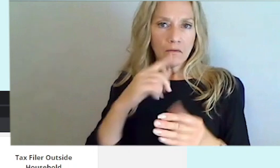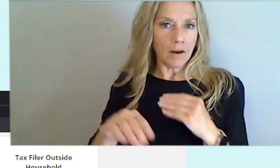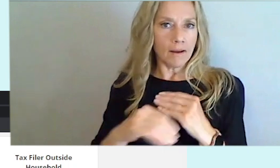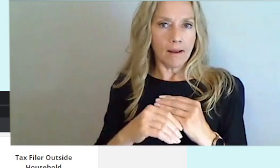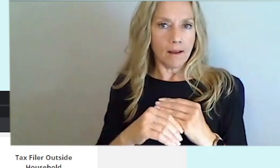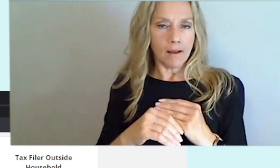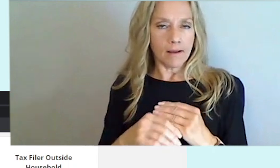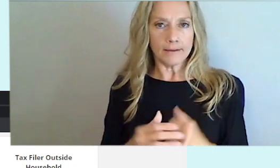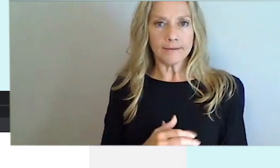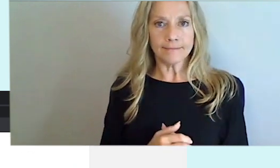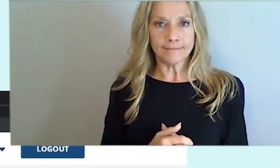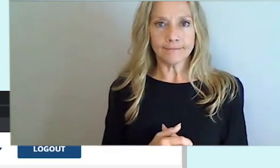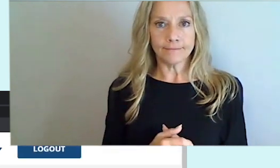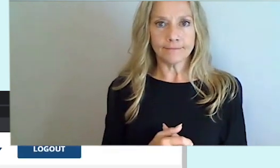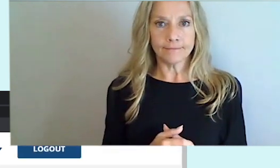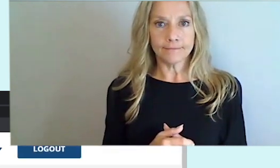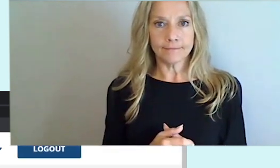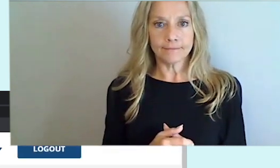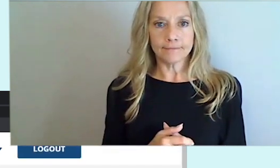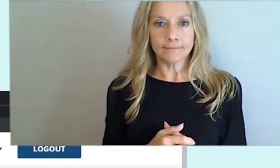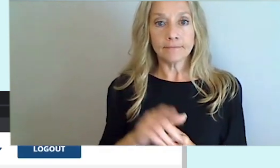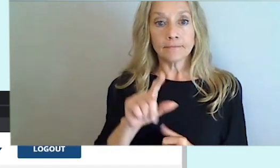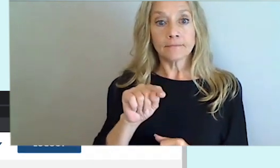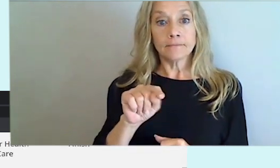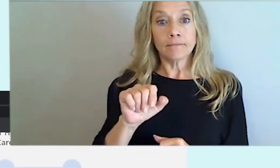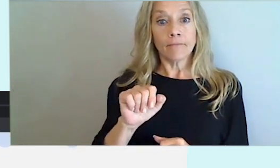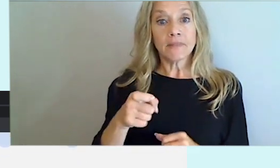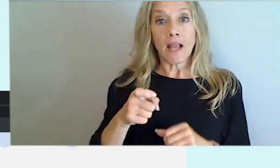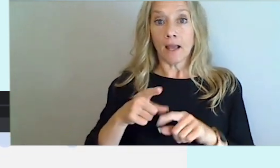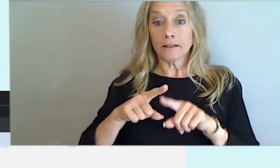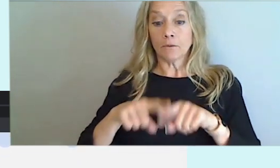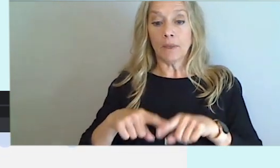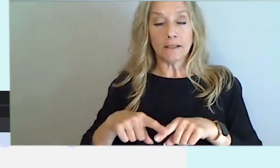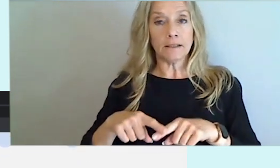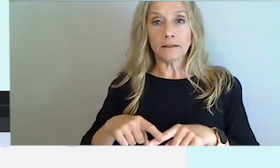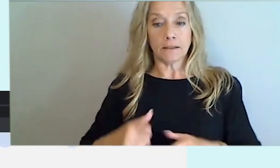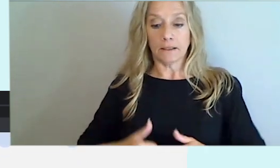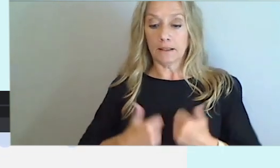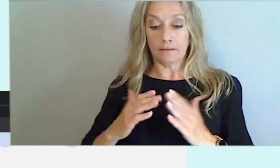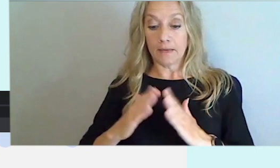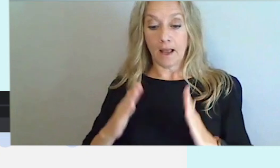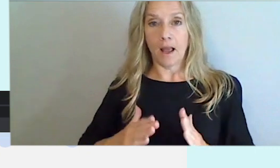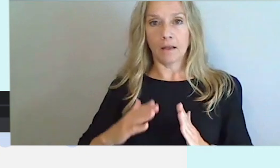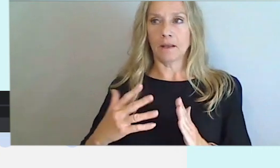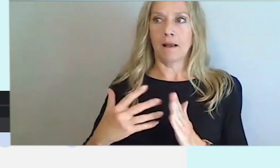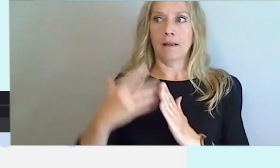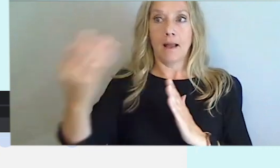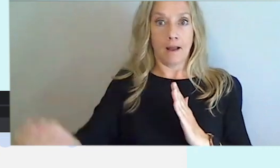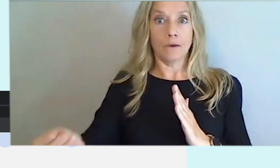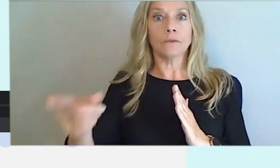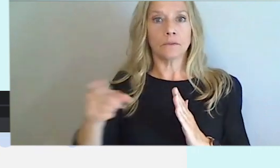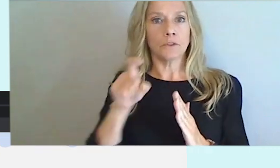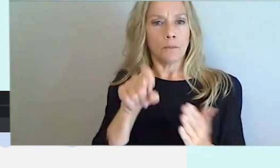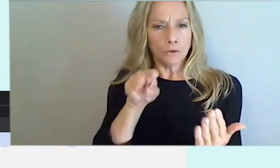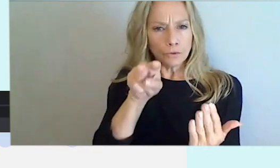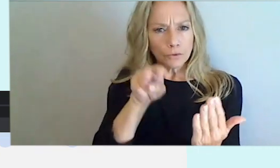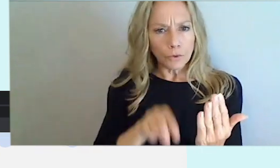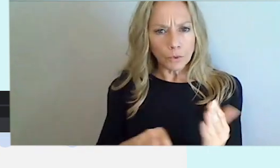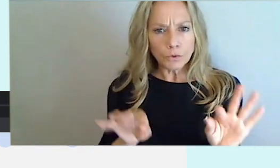On the tax to dependents outside the household page, you must review any information on file, make sure it is still correct,